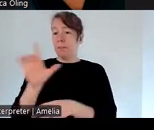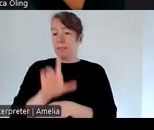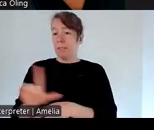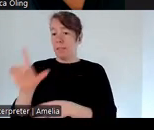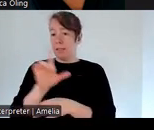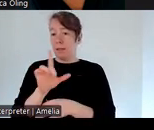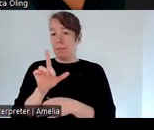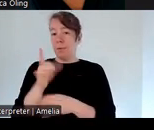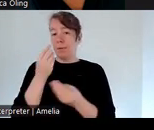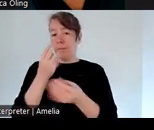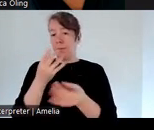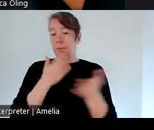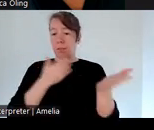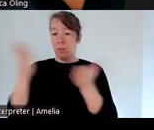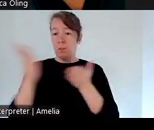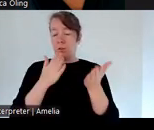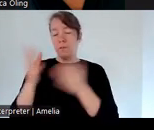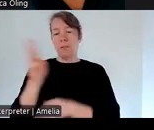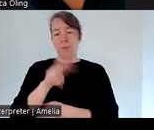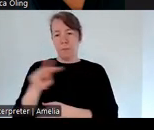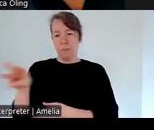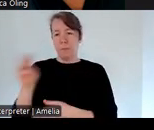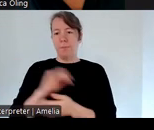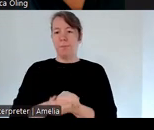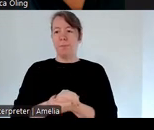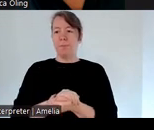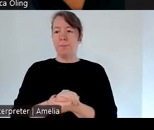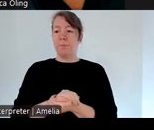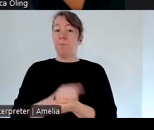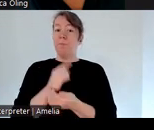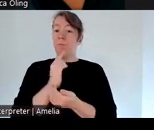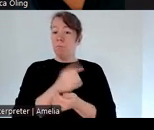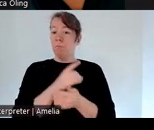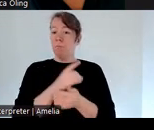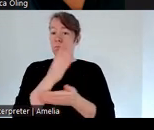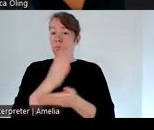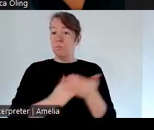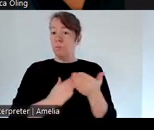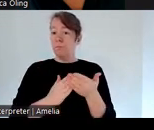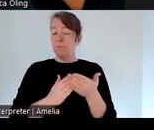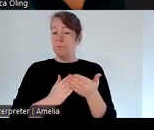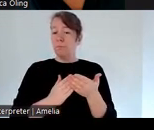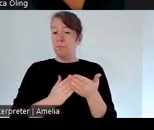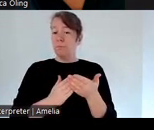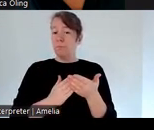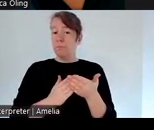Um, and this is part of, um, their general accessibility and SLS page.